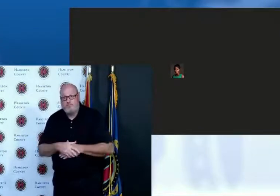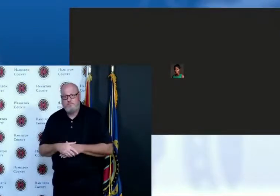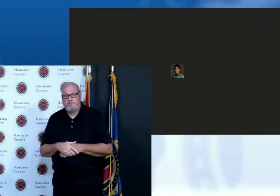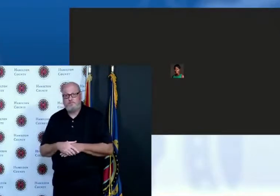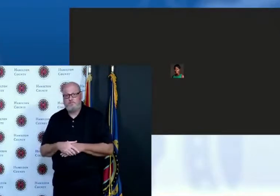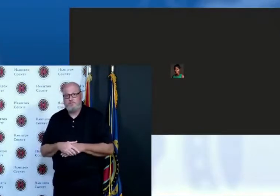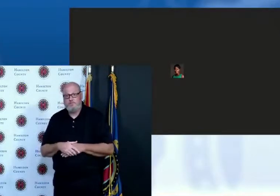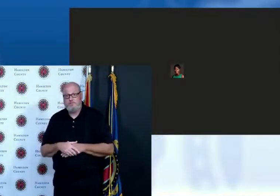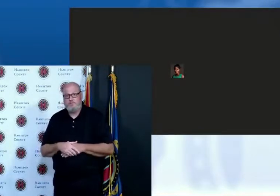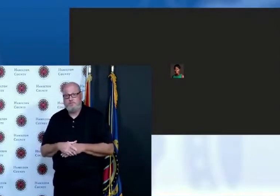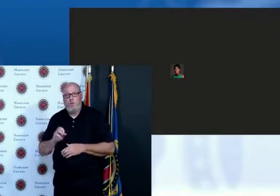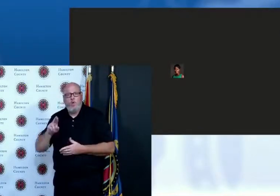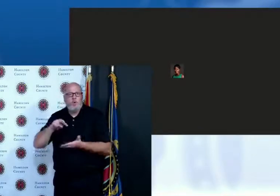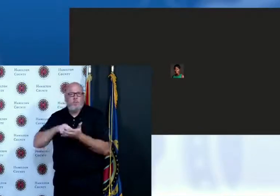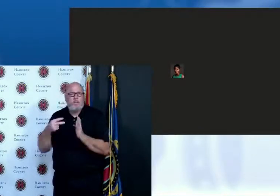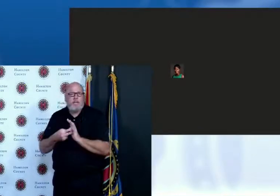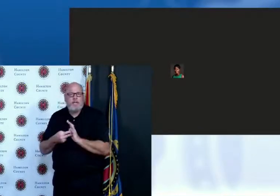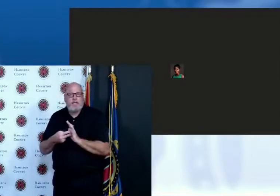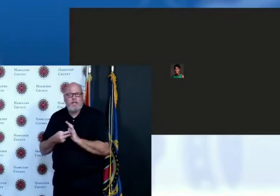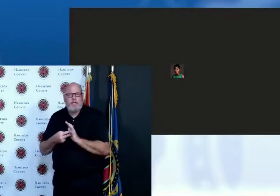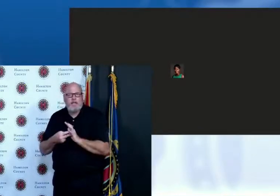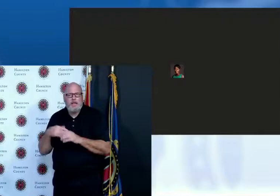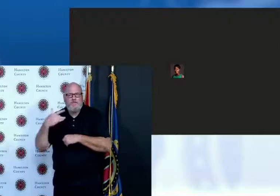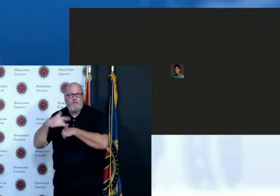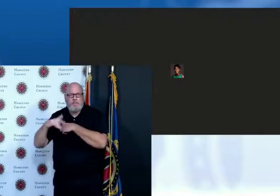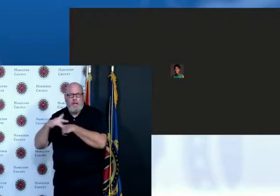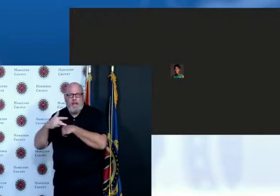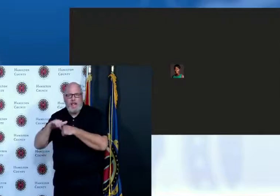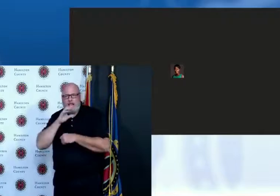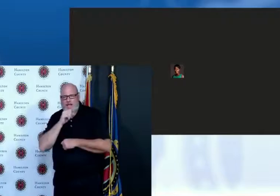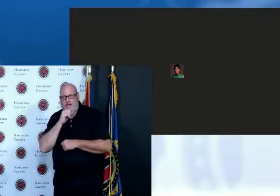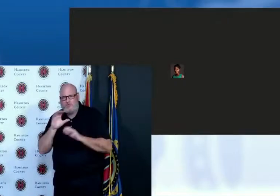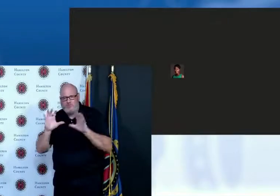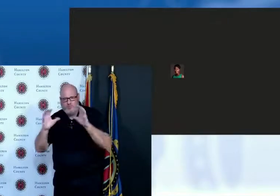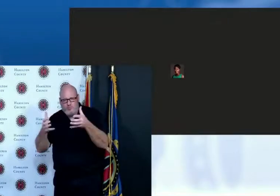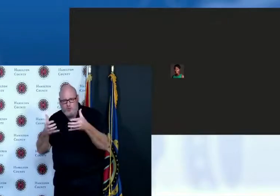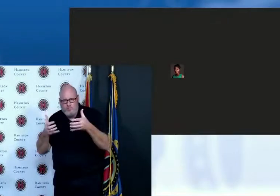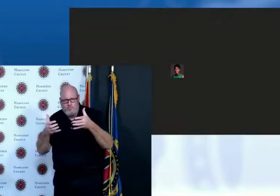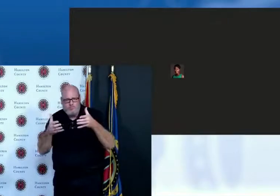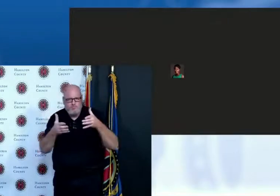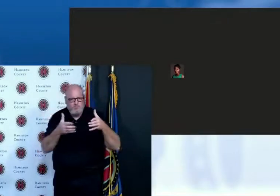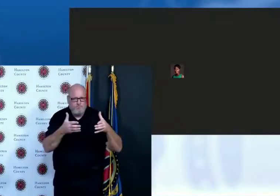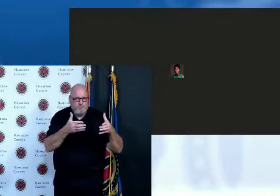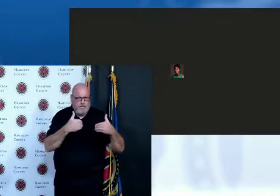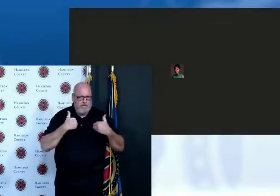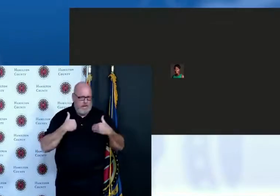want the vaccine as much as the older populations did what what is kind of attributing to these now